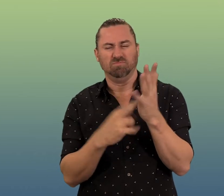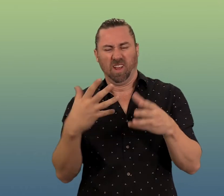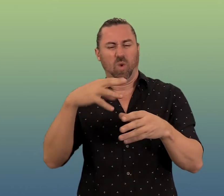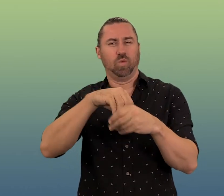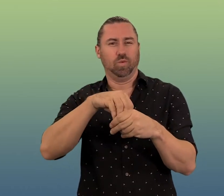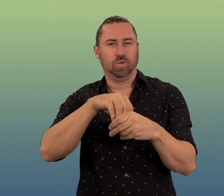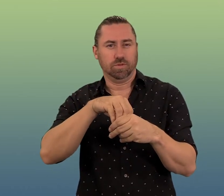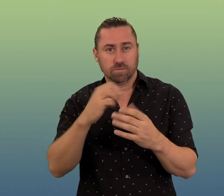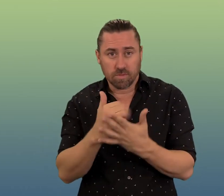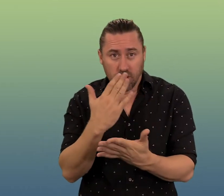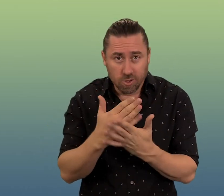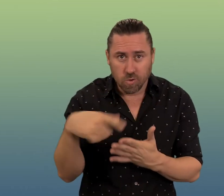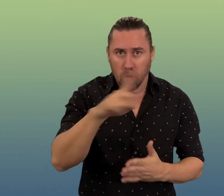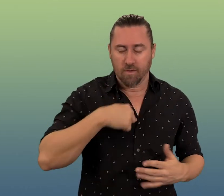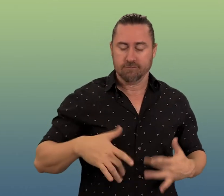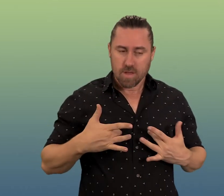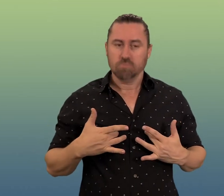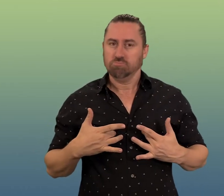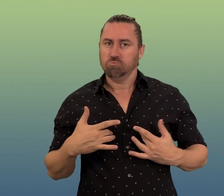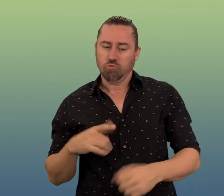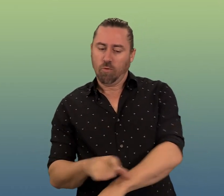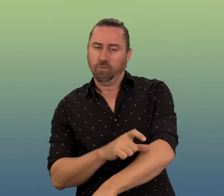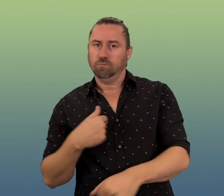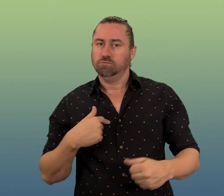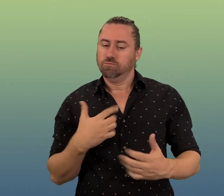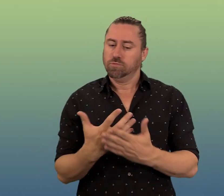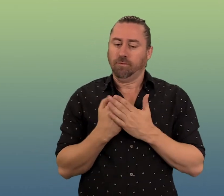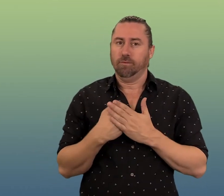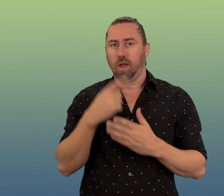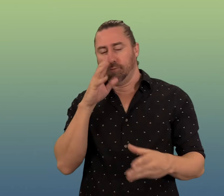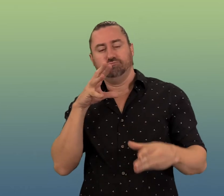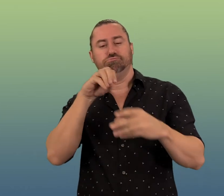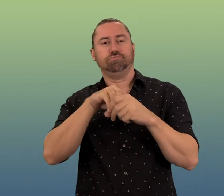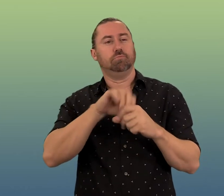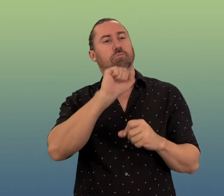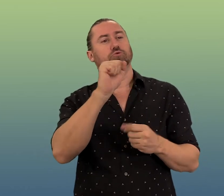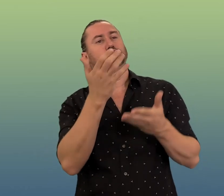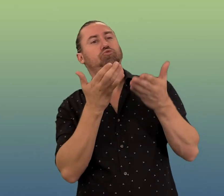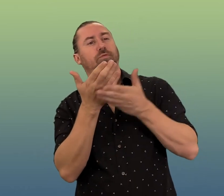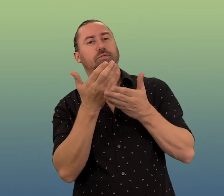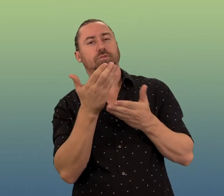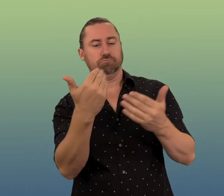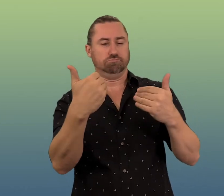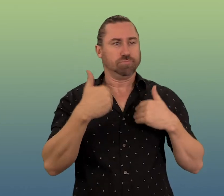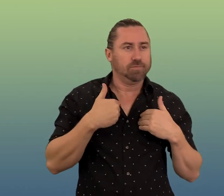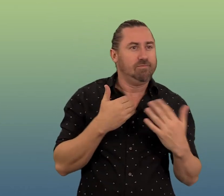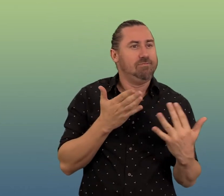Inclusion is about everyone feeling confident and safe when accessing services and facilities.